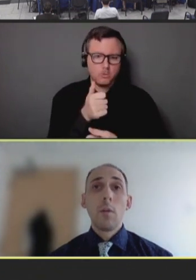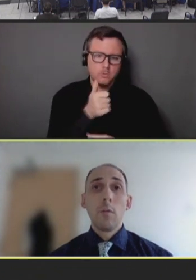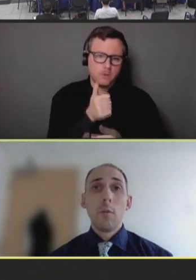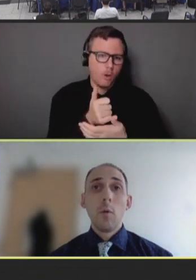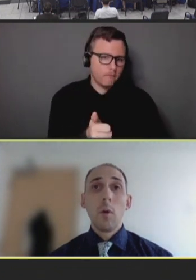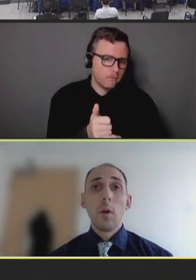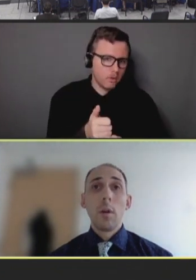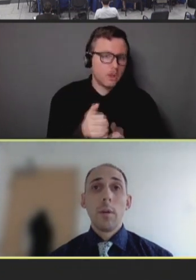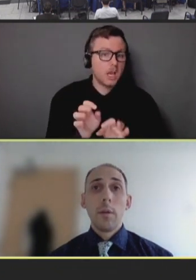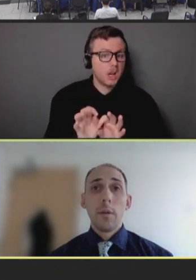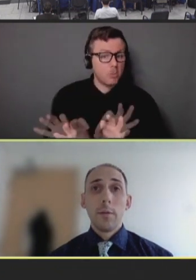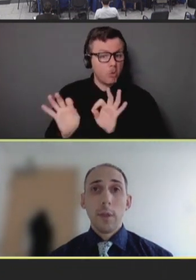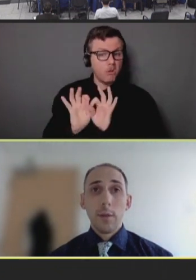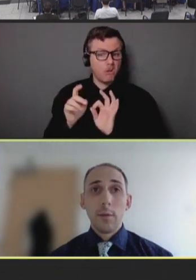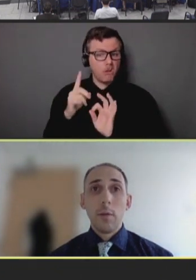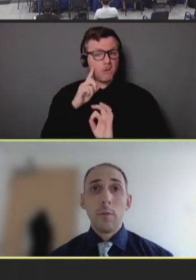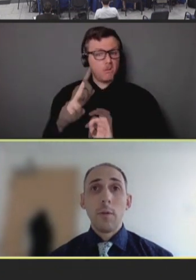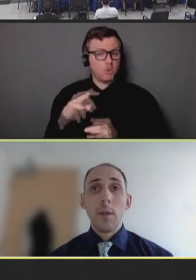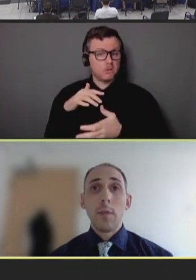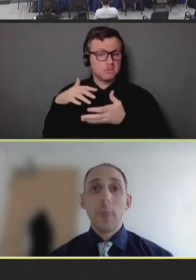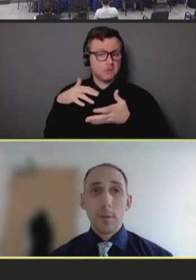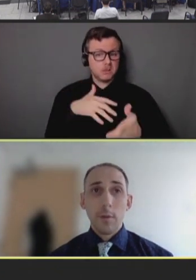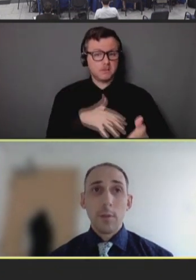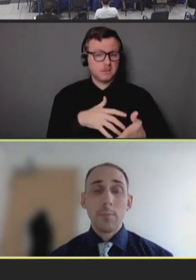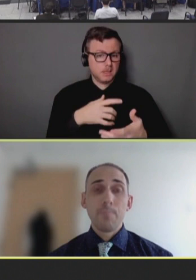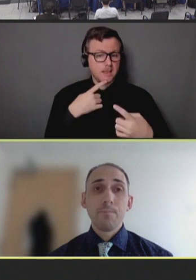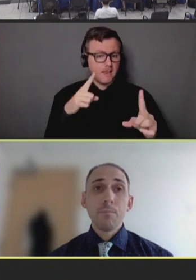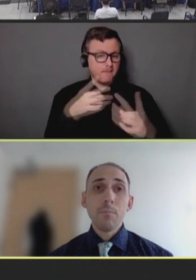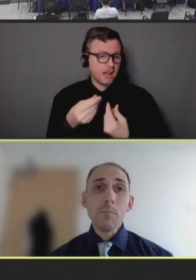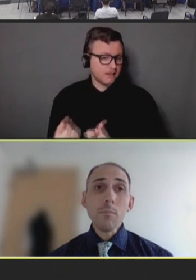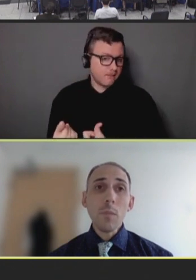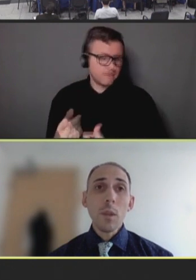for studies of effectiveness.